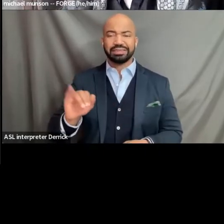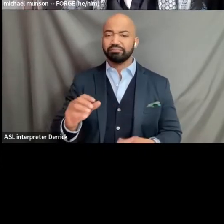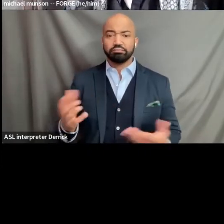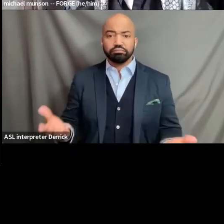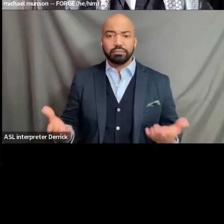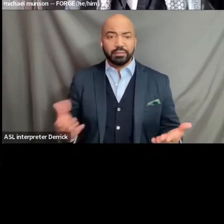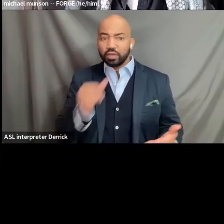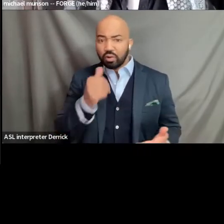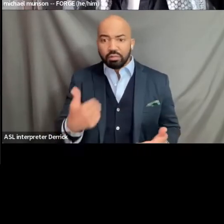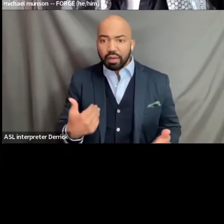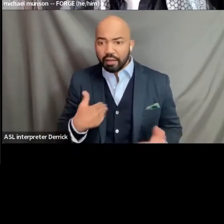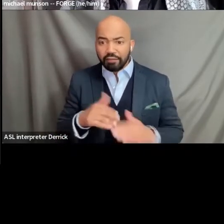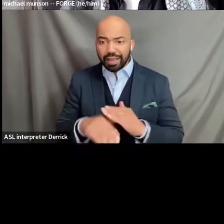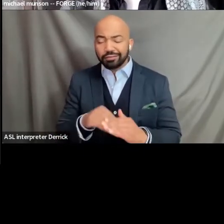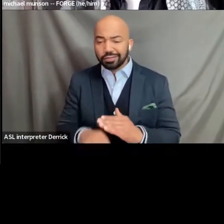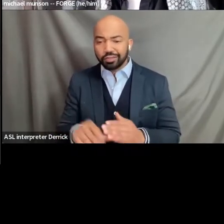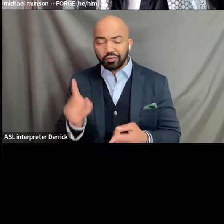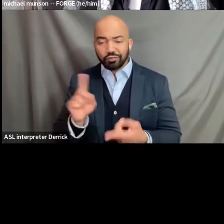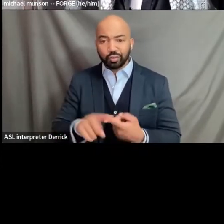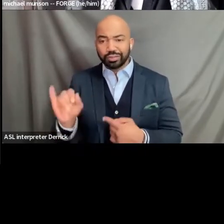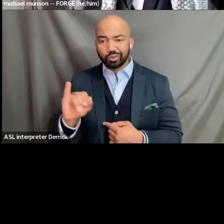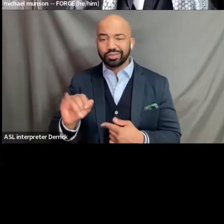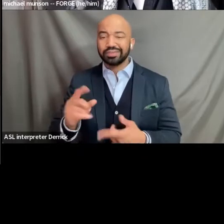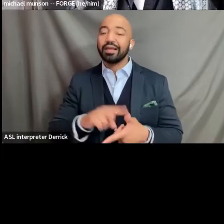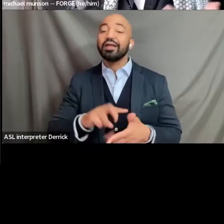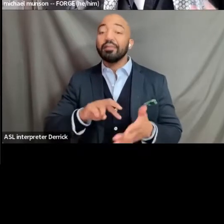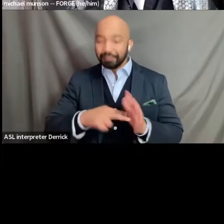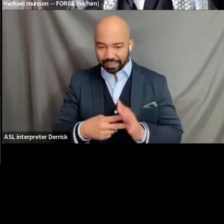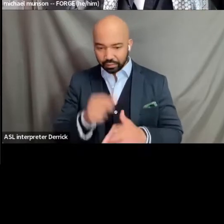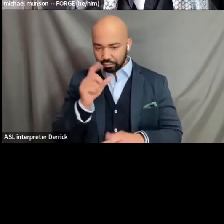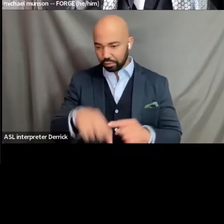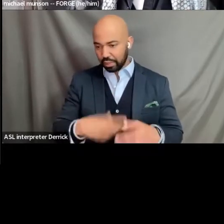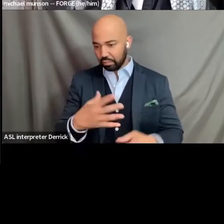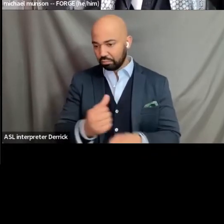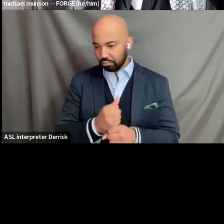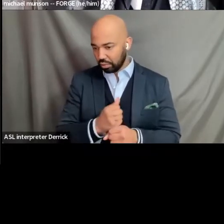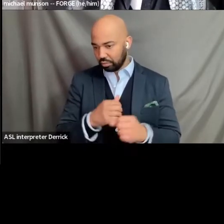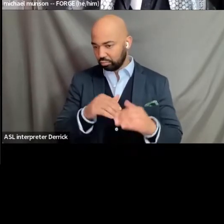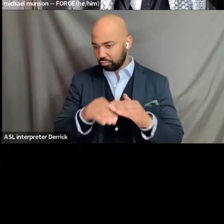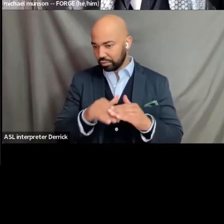and may not be able to access those services. And again, widespread discrimination really contributes